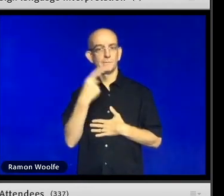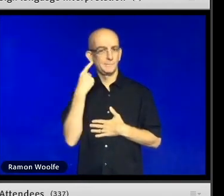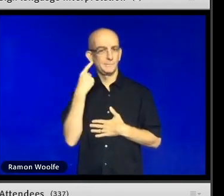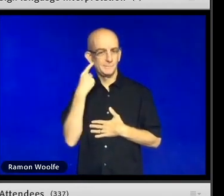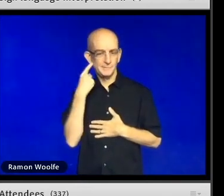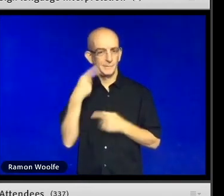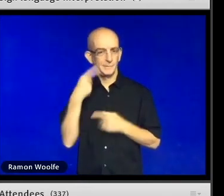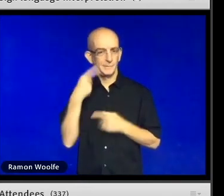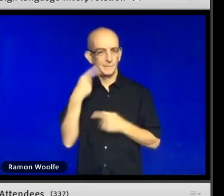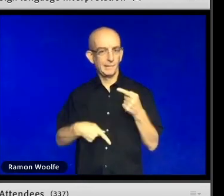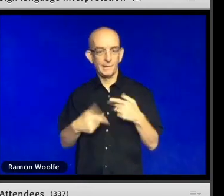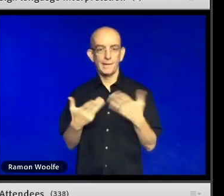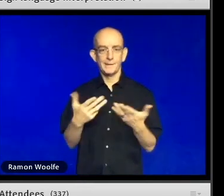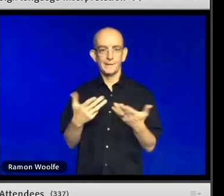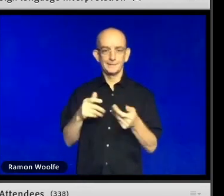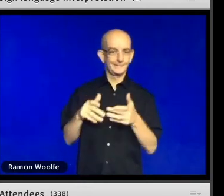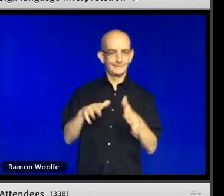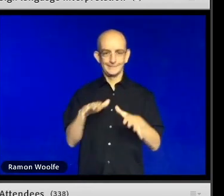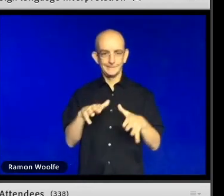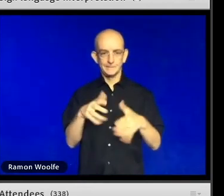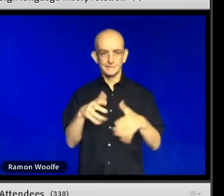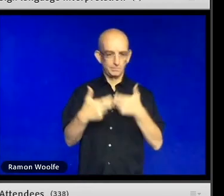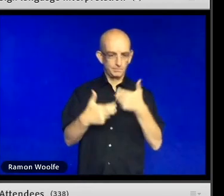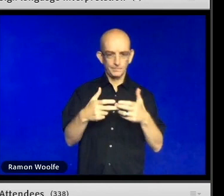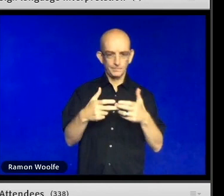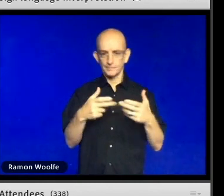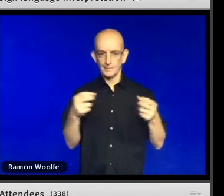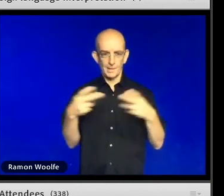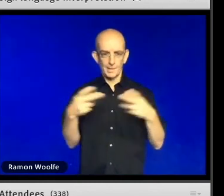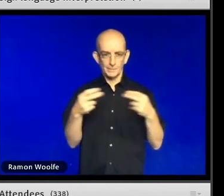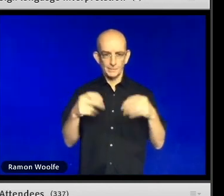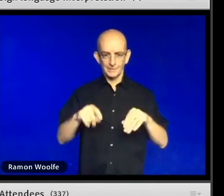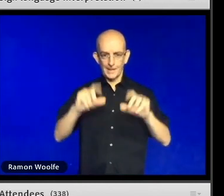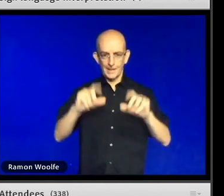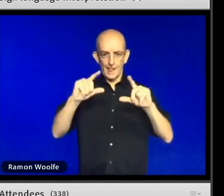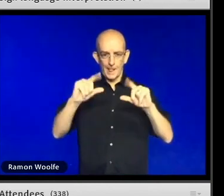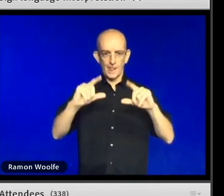stream back up option that I just mentioned, you can still easy is the captions using your